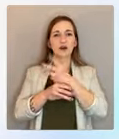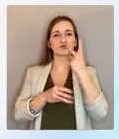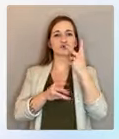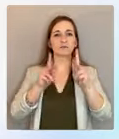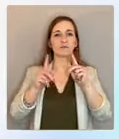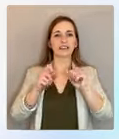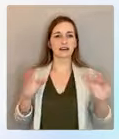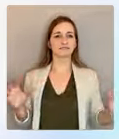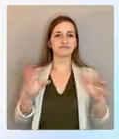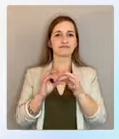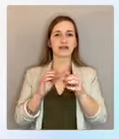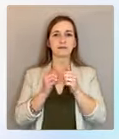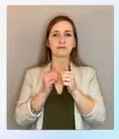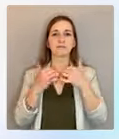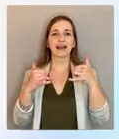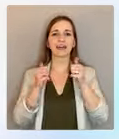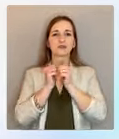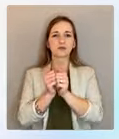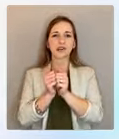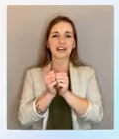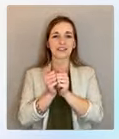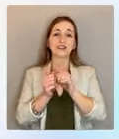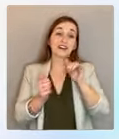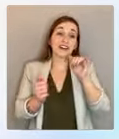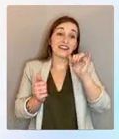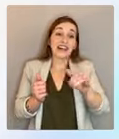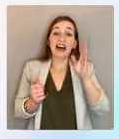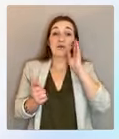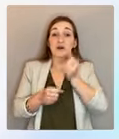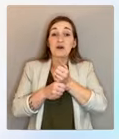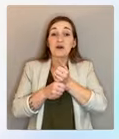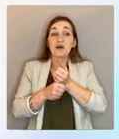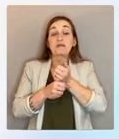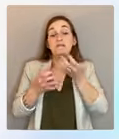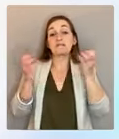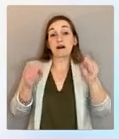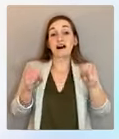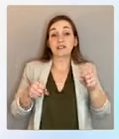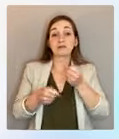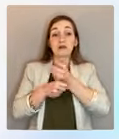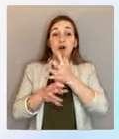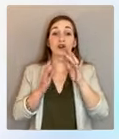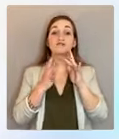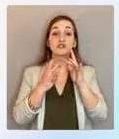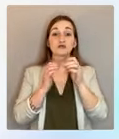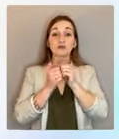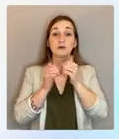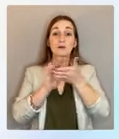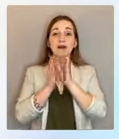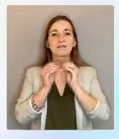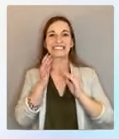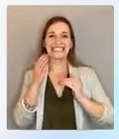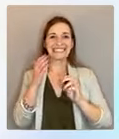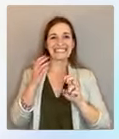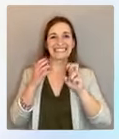that's going to allow a virtual sport to have a chance of becoming the most popular sport in the world.